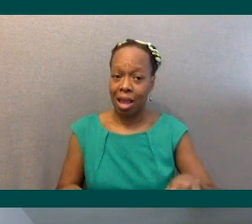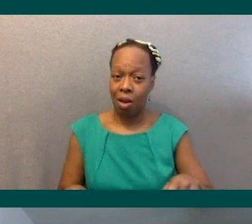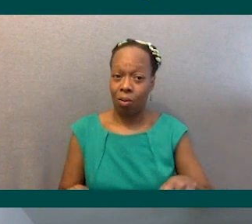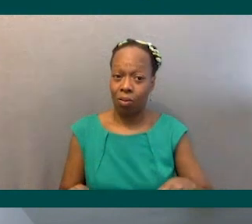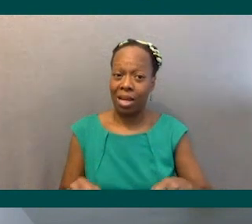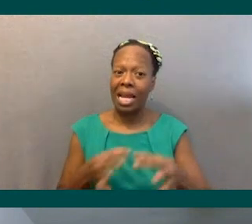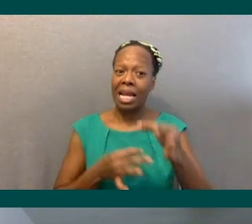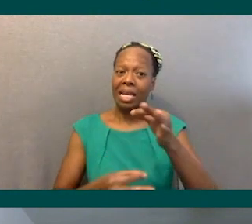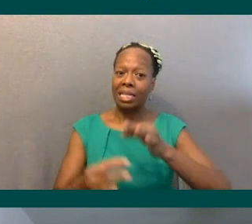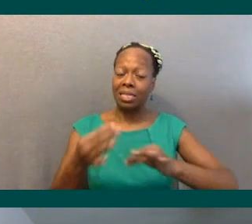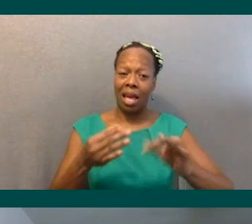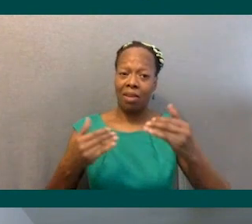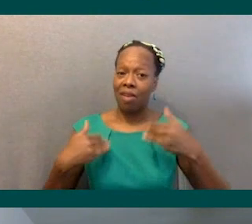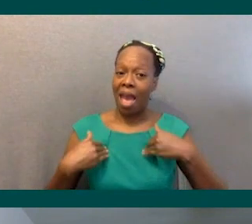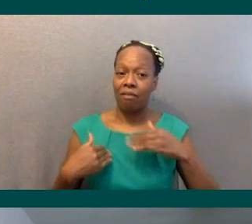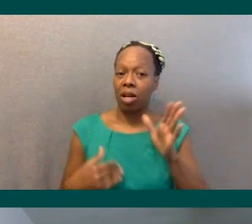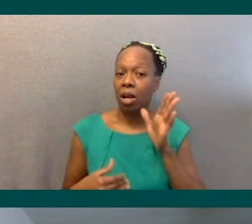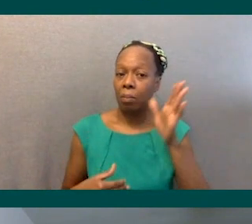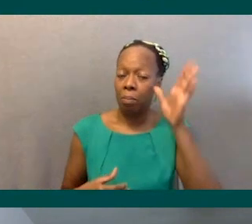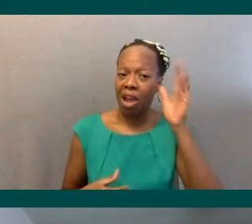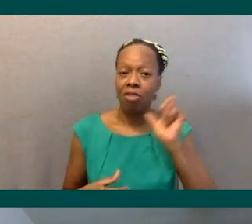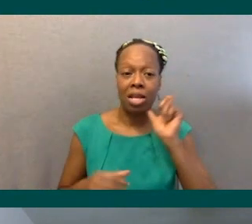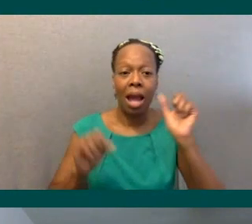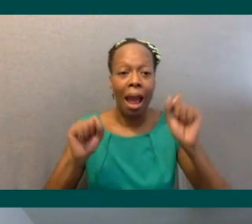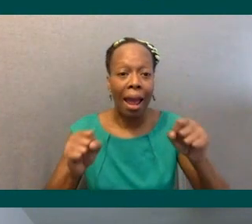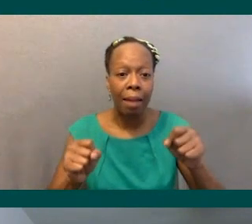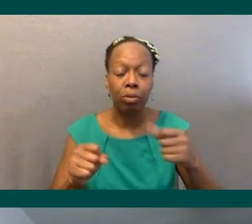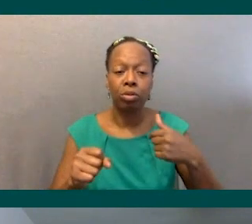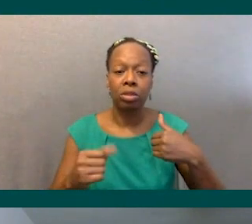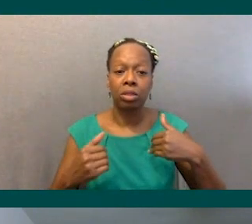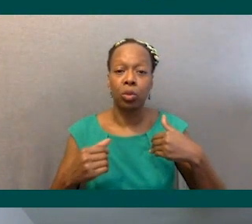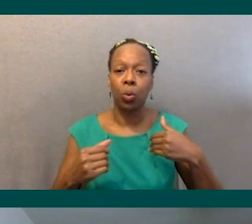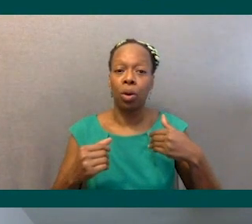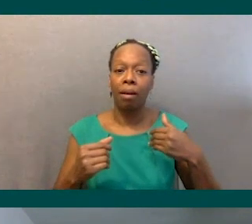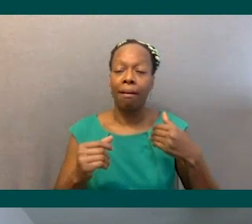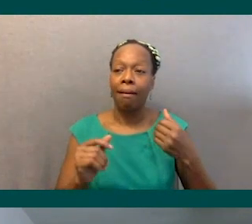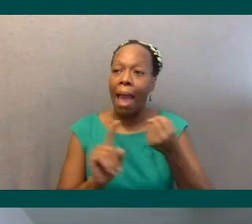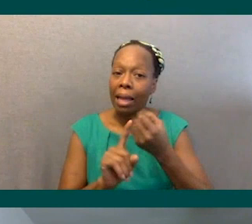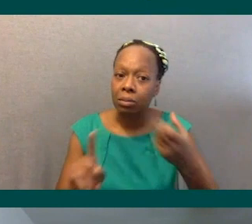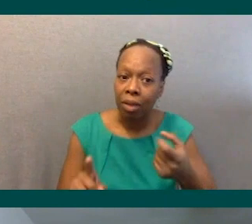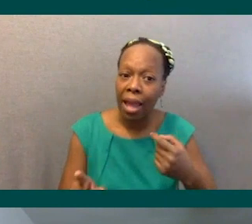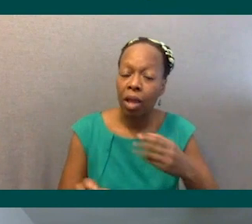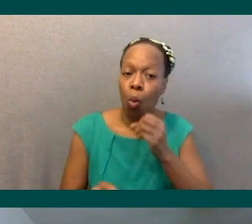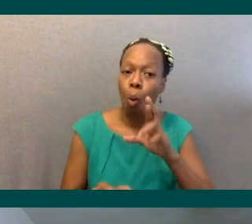and they come to you and the hips are already coming out and you say, well, by the way, we need a big operation,